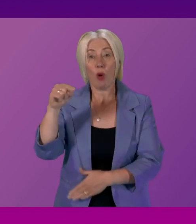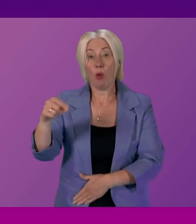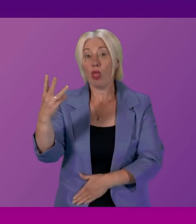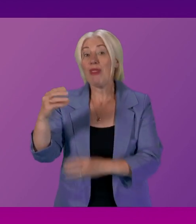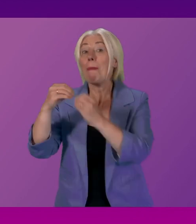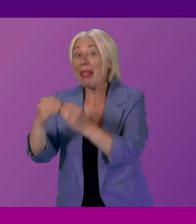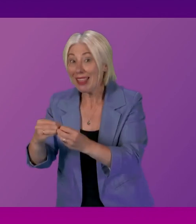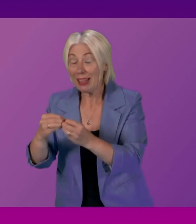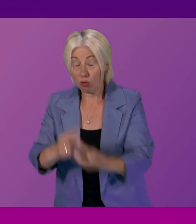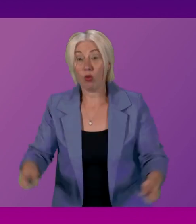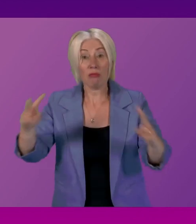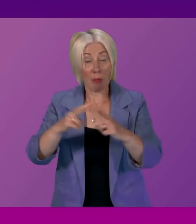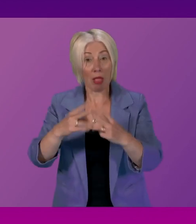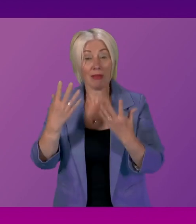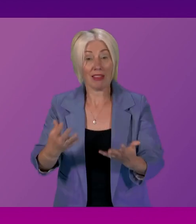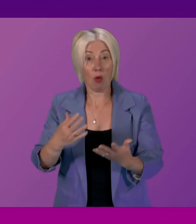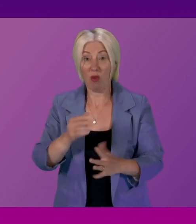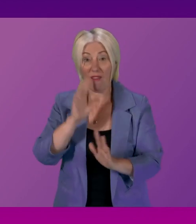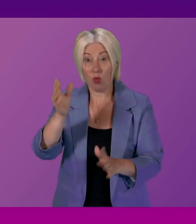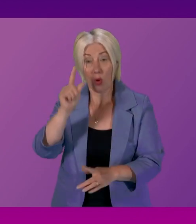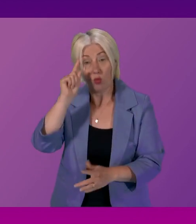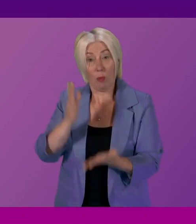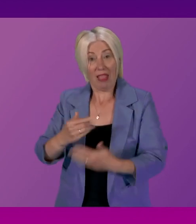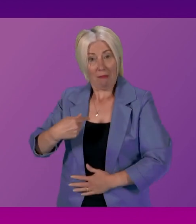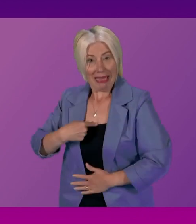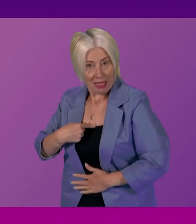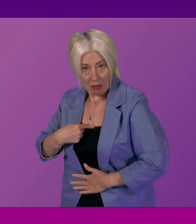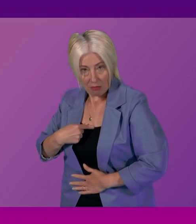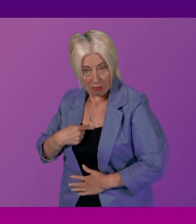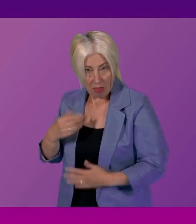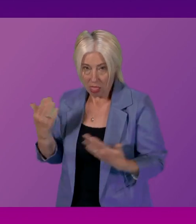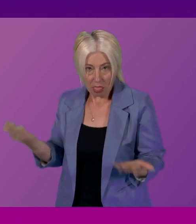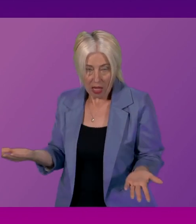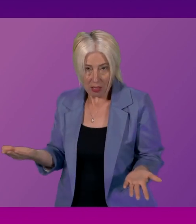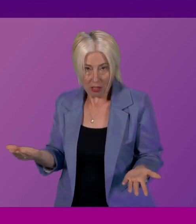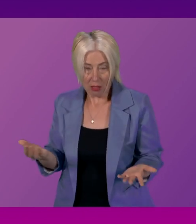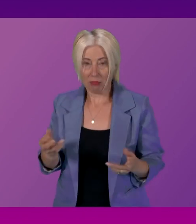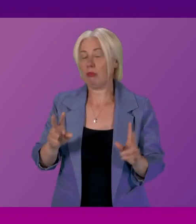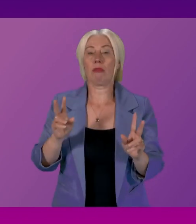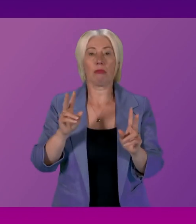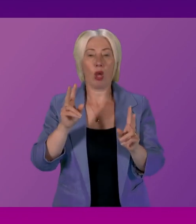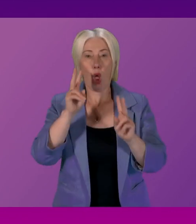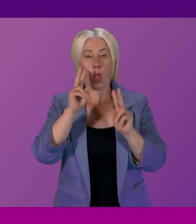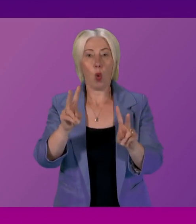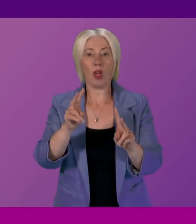If Paul Sweeney does not want to take my word for it, paragraph 70 of the latest Audit Scotland